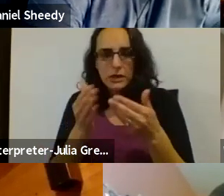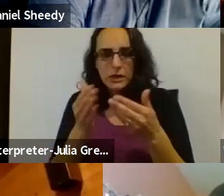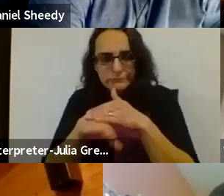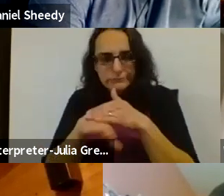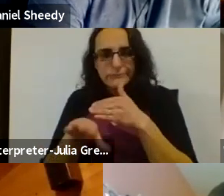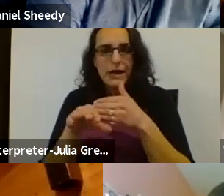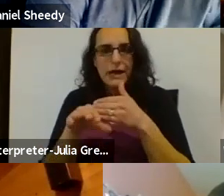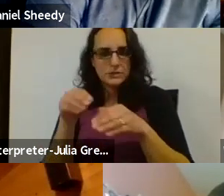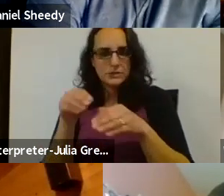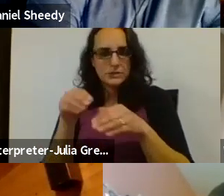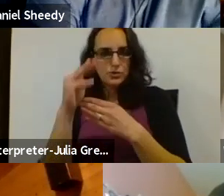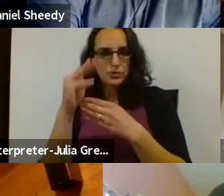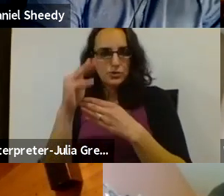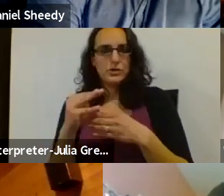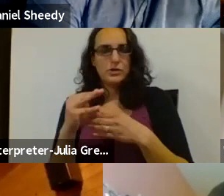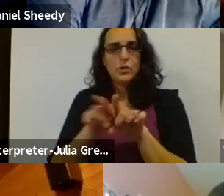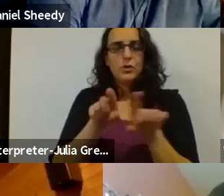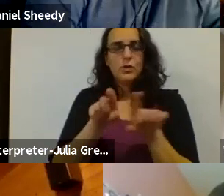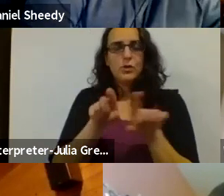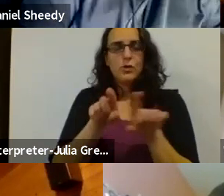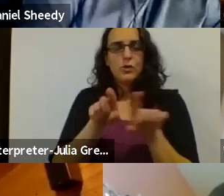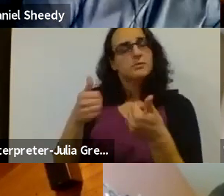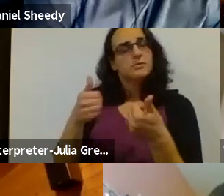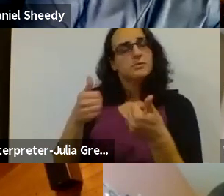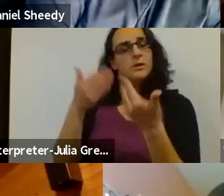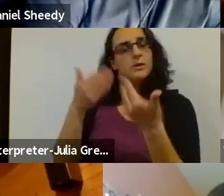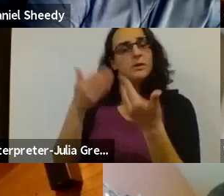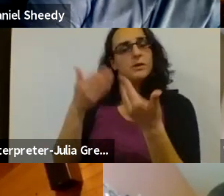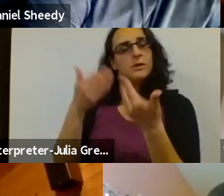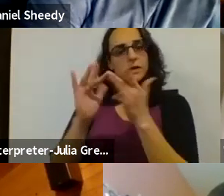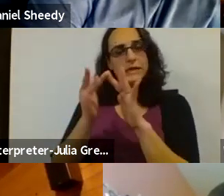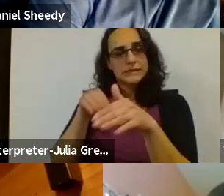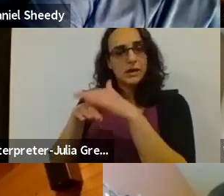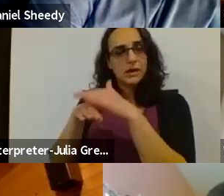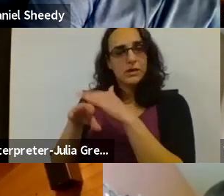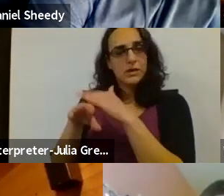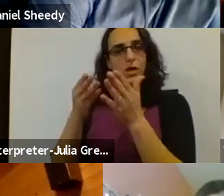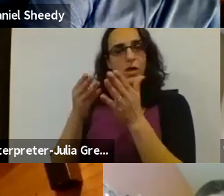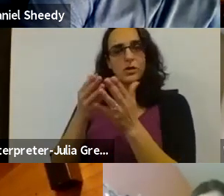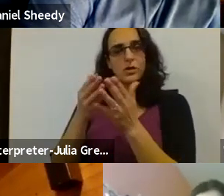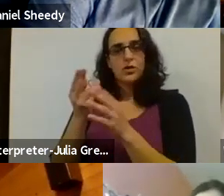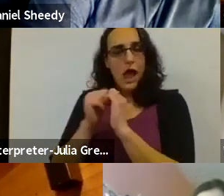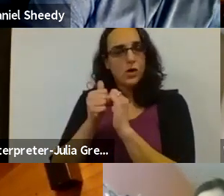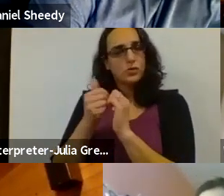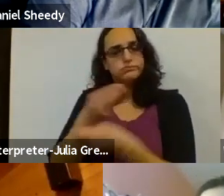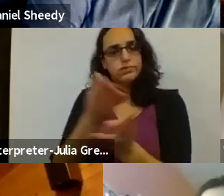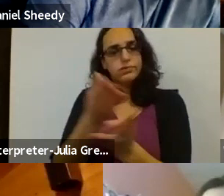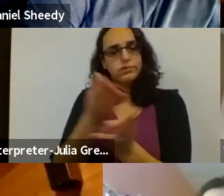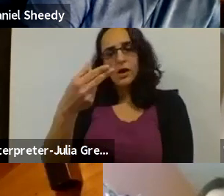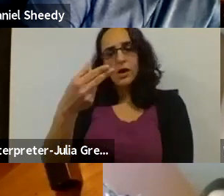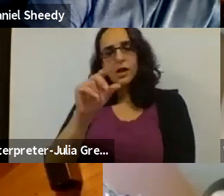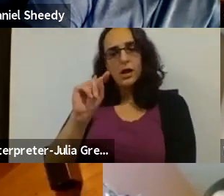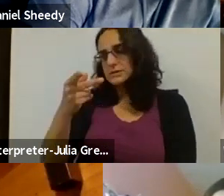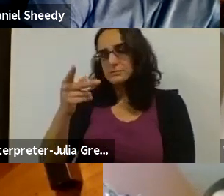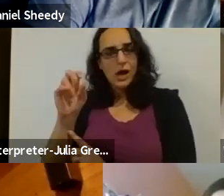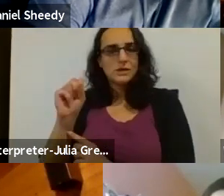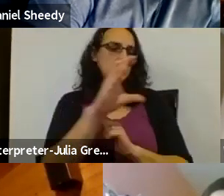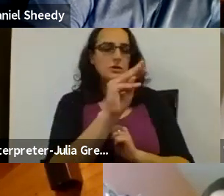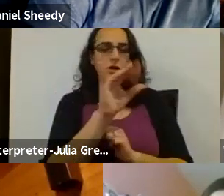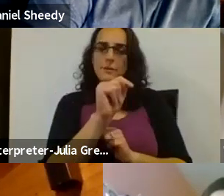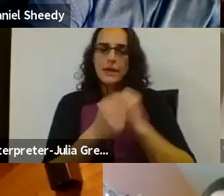Karen Winsper: We also have been providing Internet access through hotspots and Comcast sponsorships to families in need. We definitely